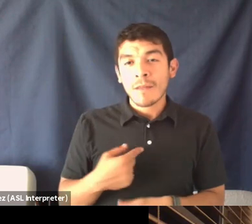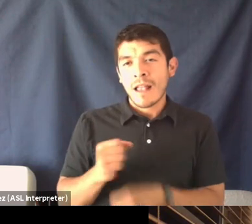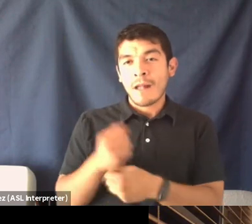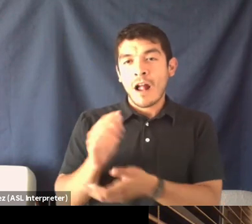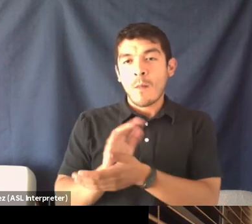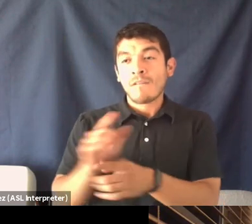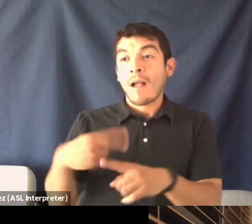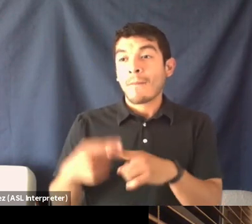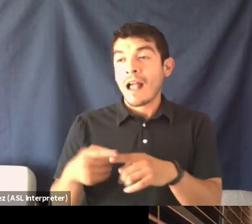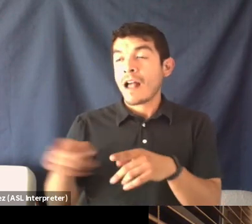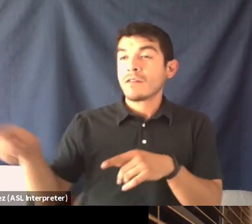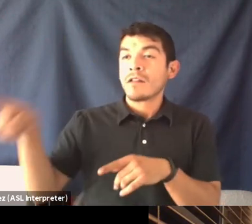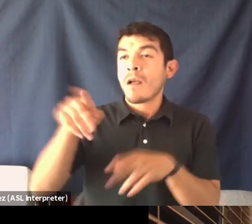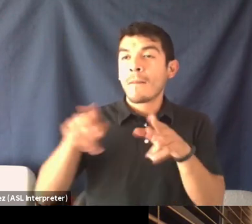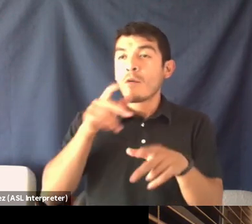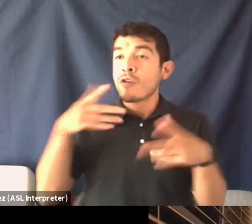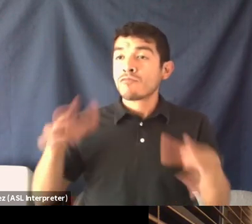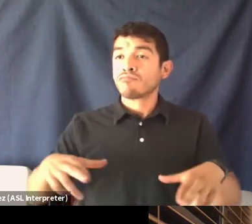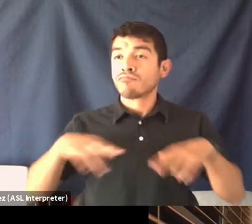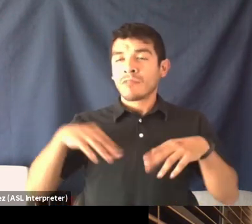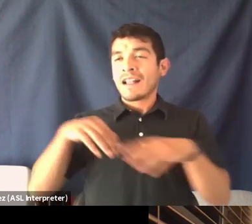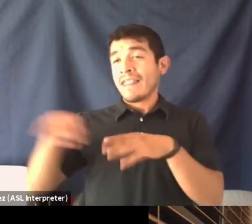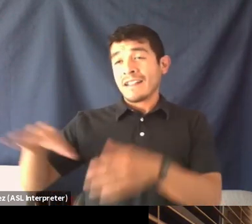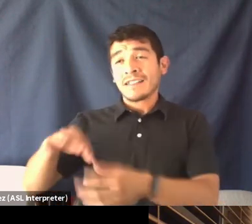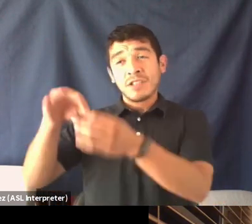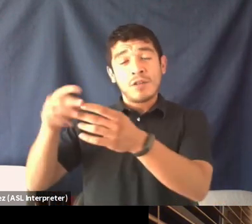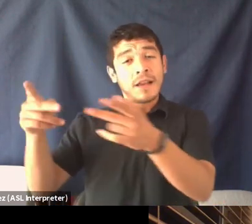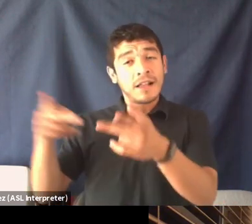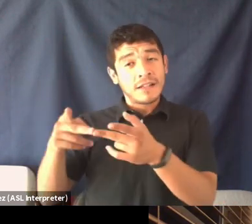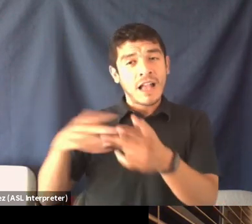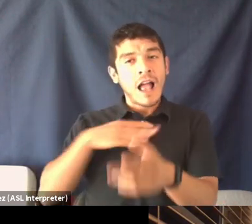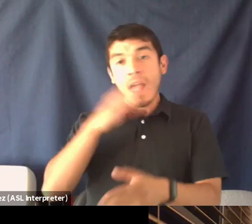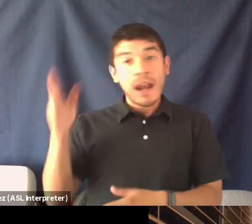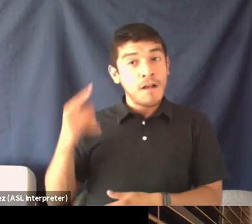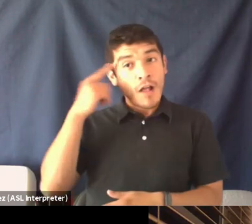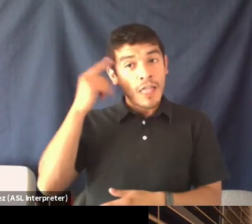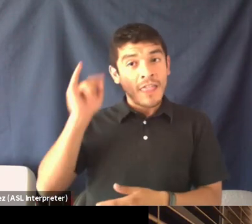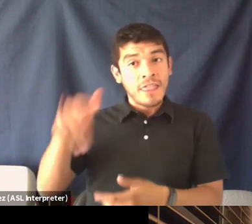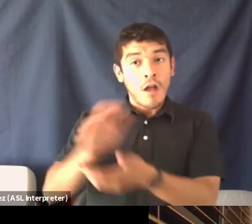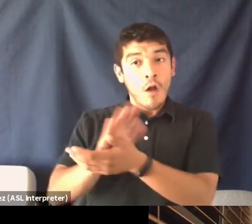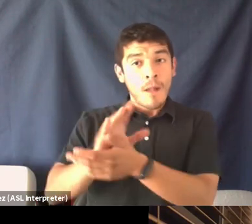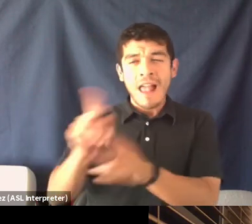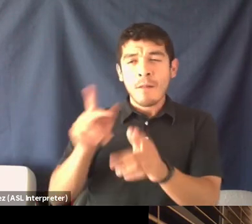in this Disneyland type of place. I would never have thought we would go, the film and the people that were following would get to the kind of